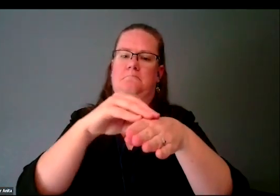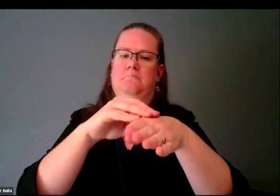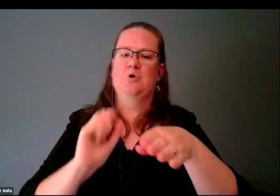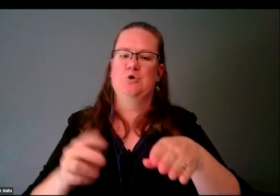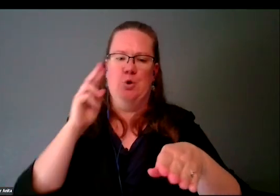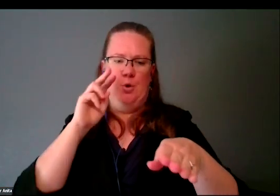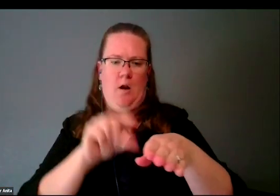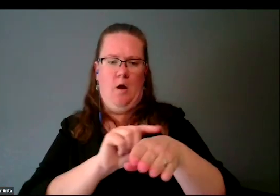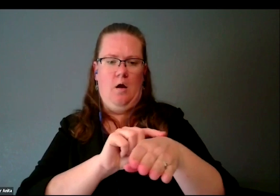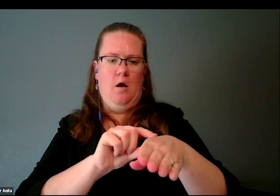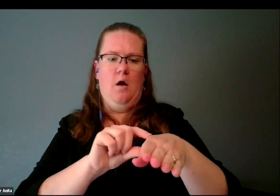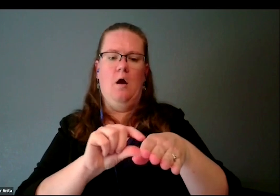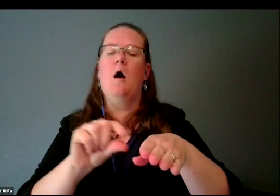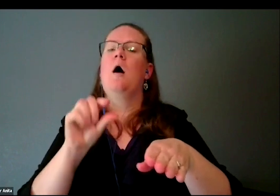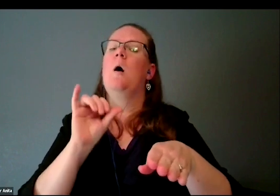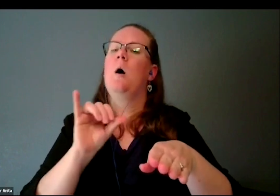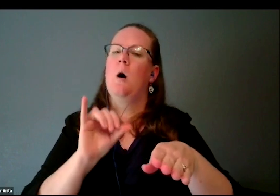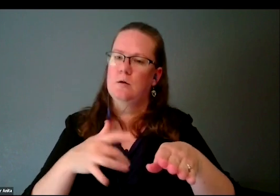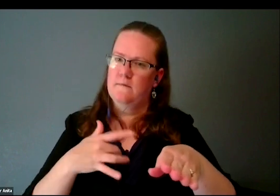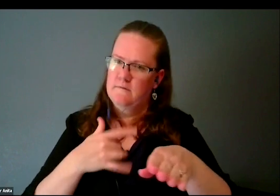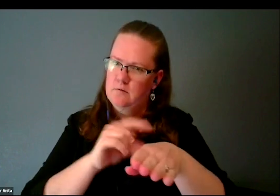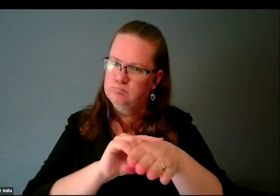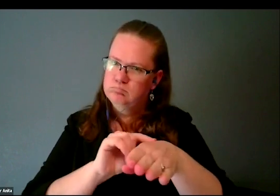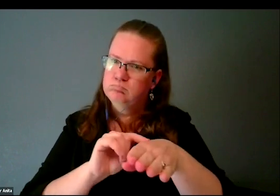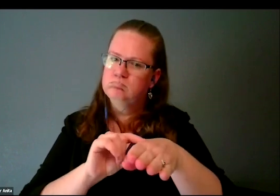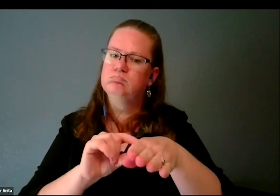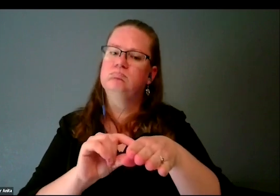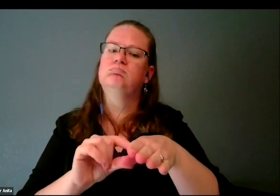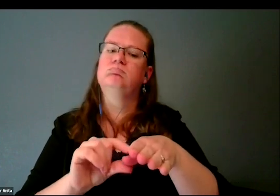towards the edge to explore that edge and really get this idea